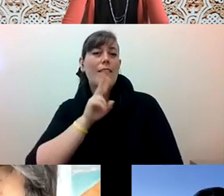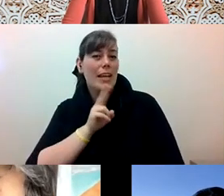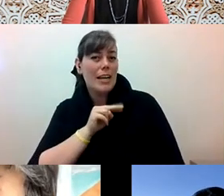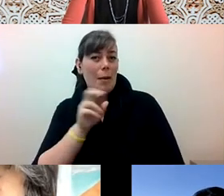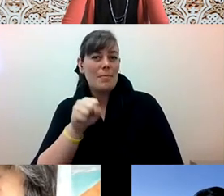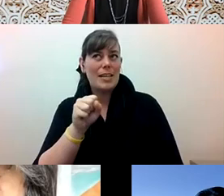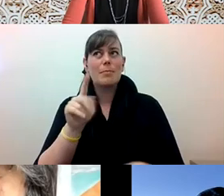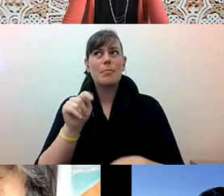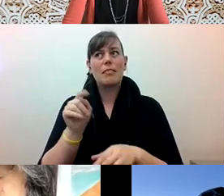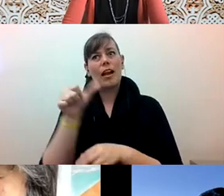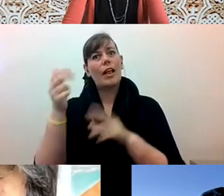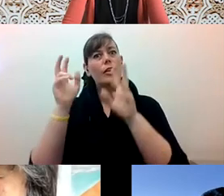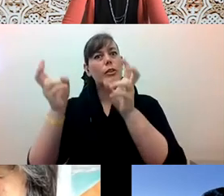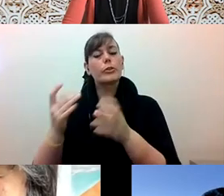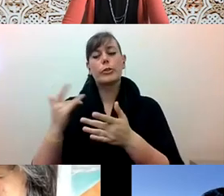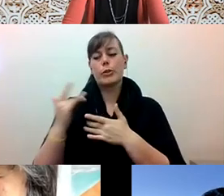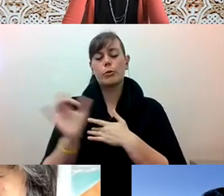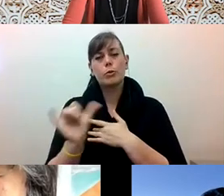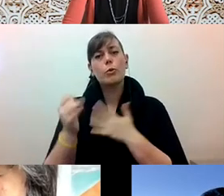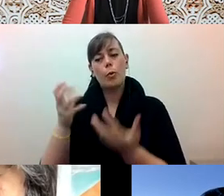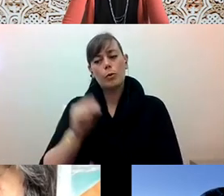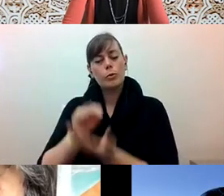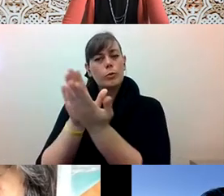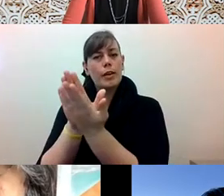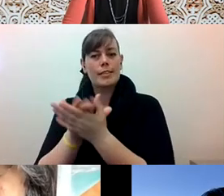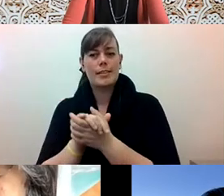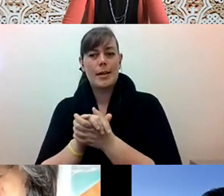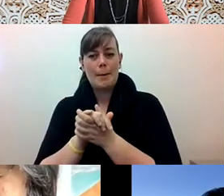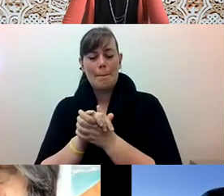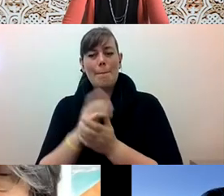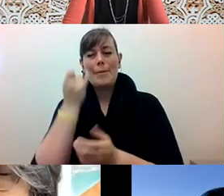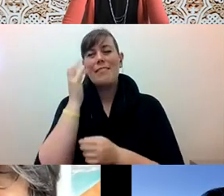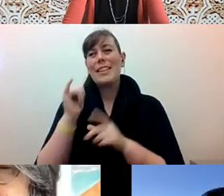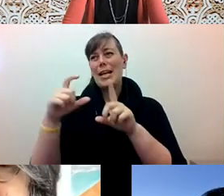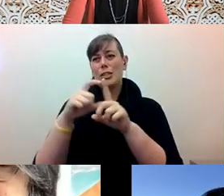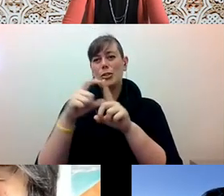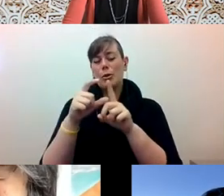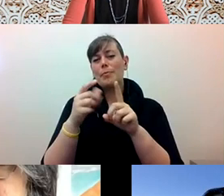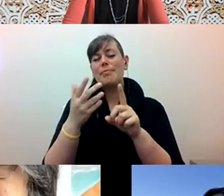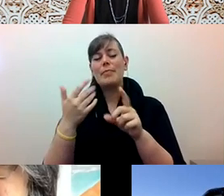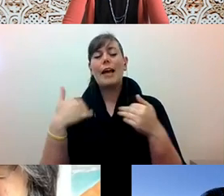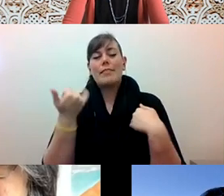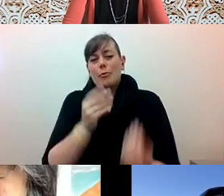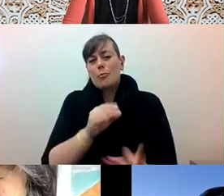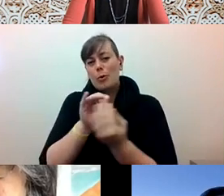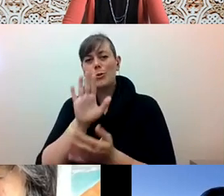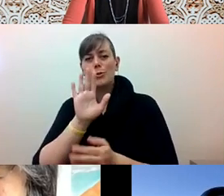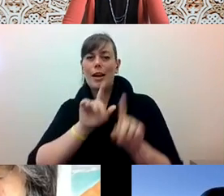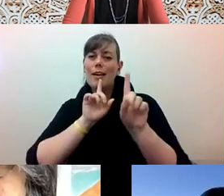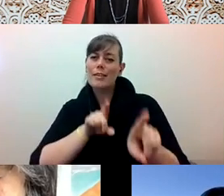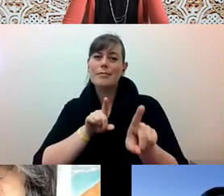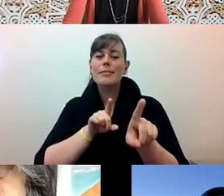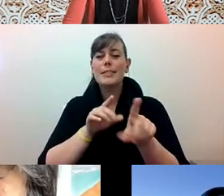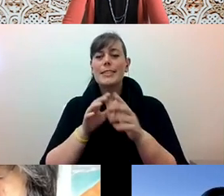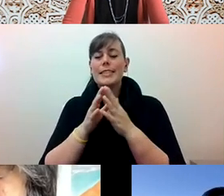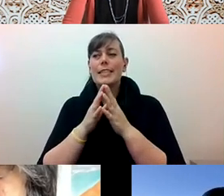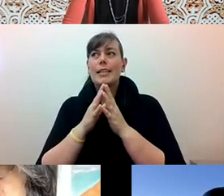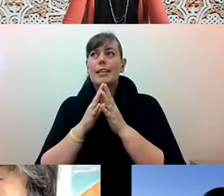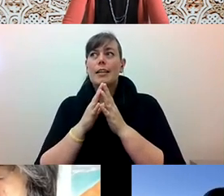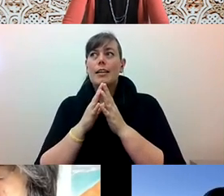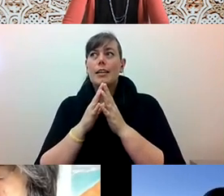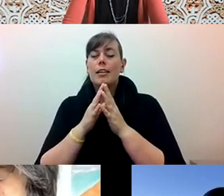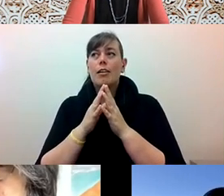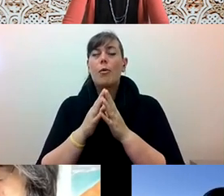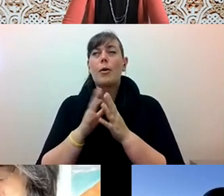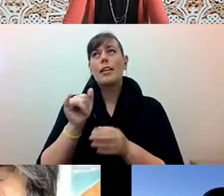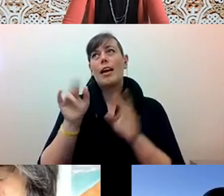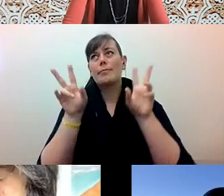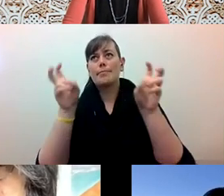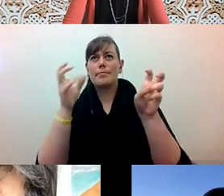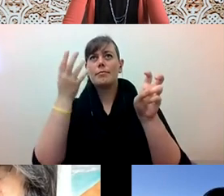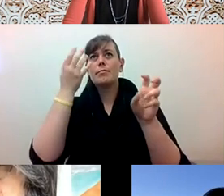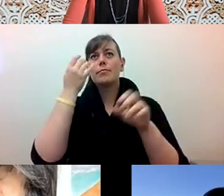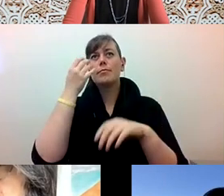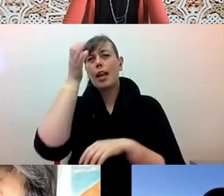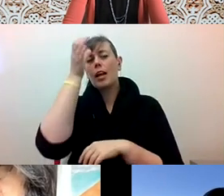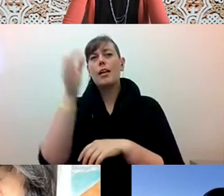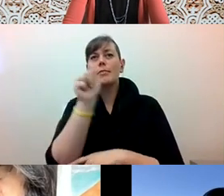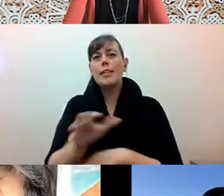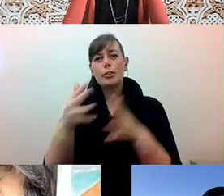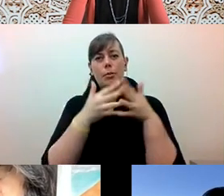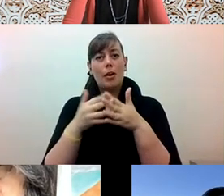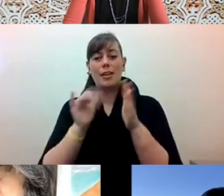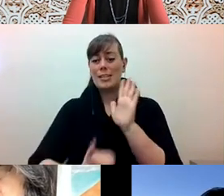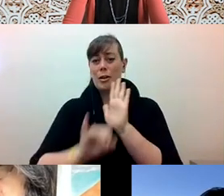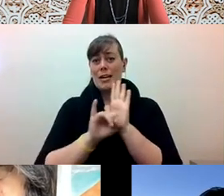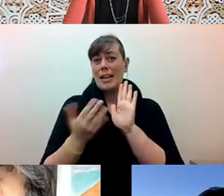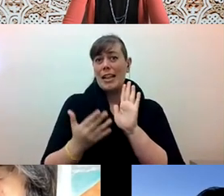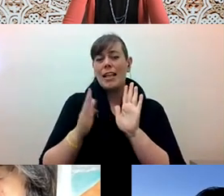Diane Fujino: And so I think if we hold on to that term... I guess I'll answer this in a couple of ways. If we hold on to that, right, what is Asian America, right? Is it is it just an identity, right? Is it a political formation?